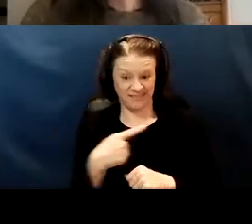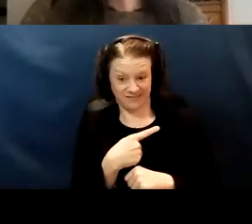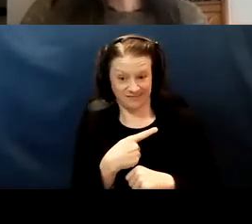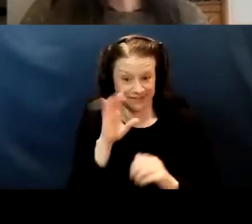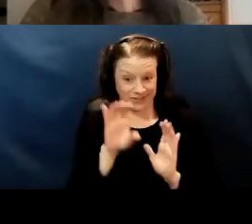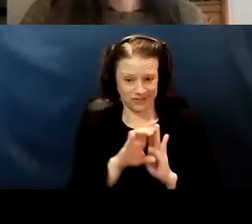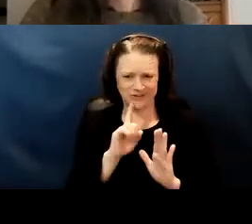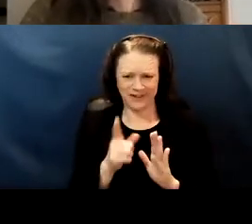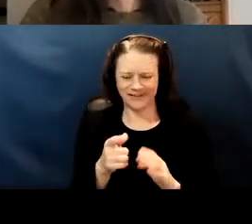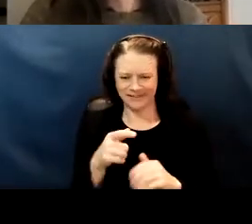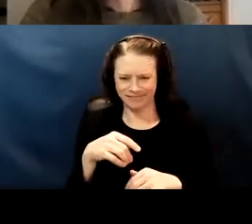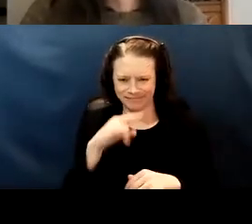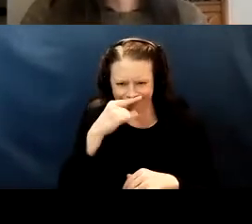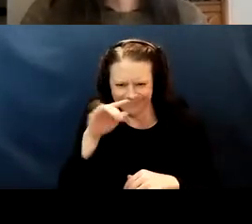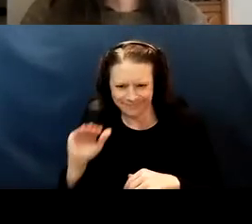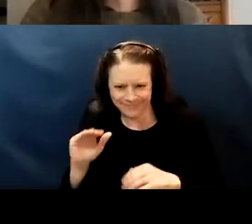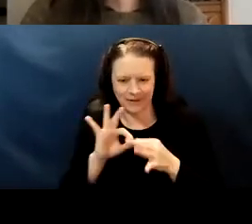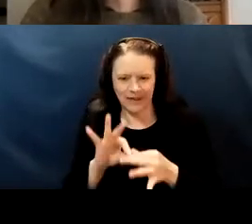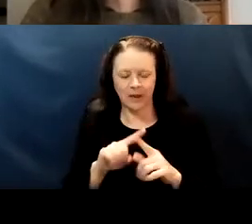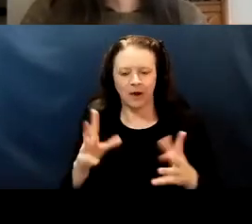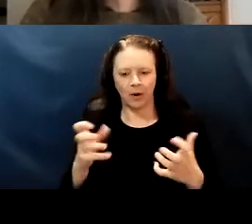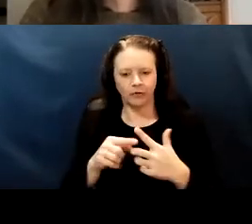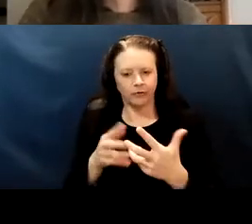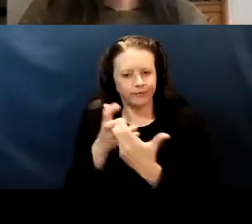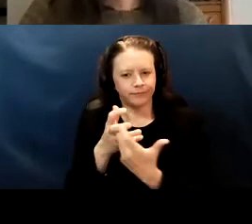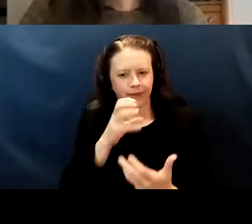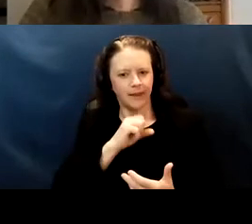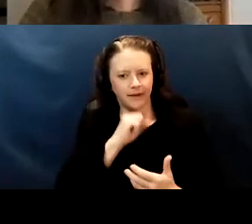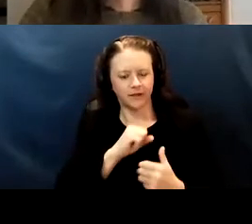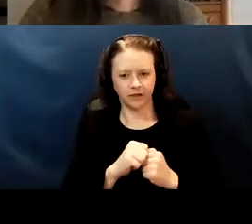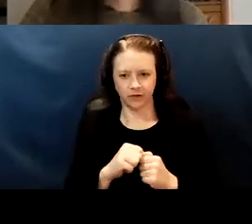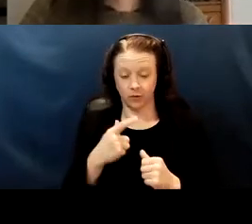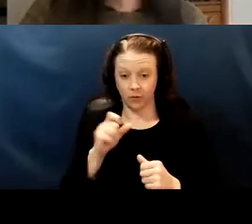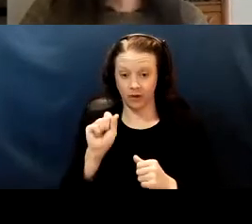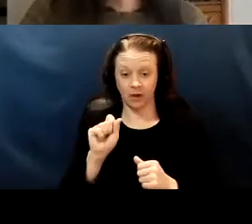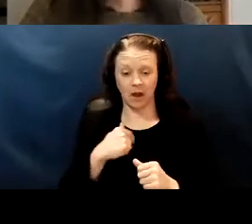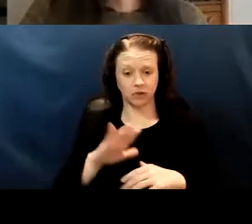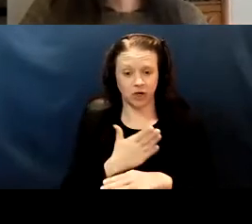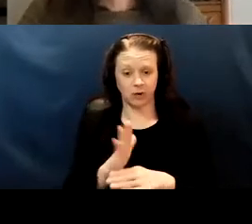I'm showing, want to make sure we're being age appropriate. So if this -- I was sharing this for a program for adults, I would make